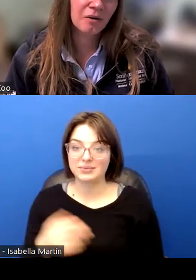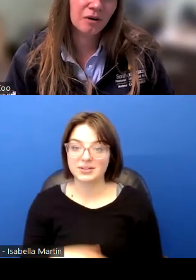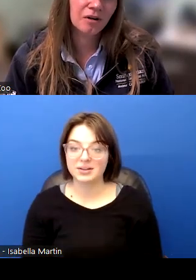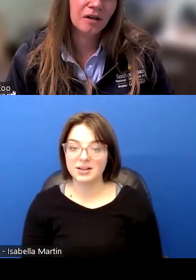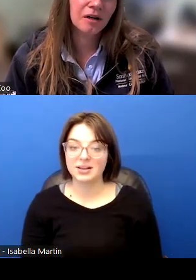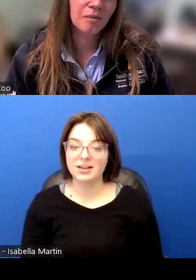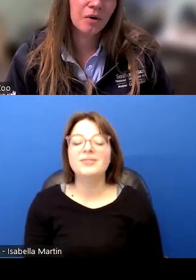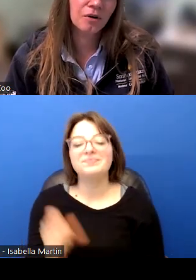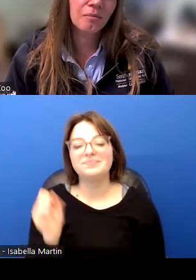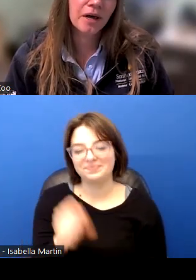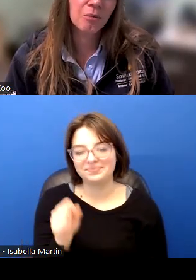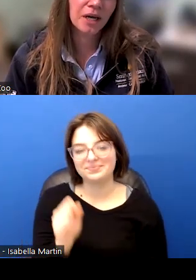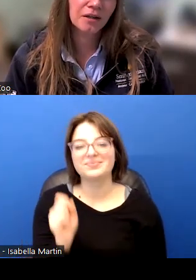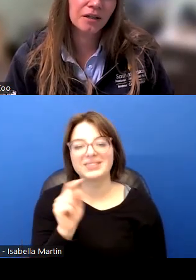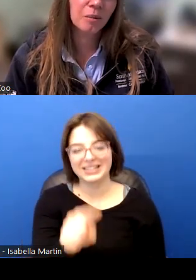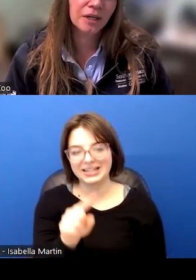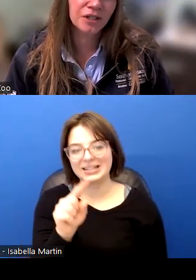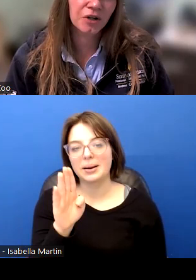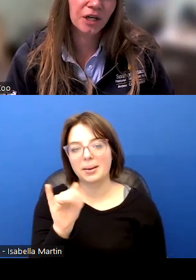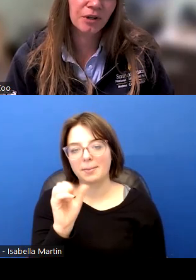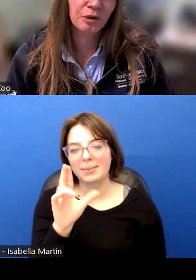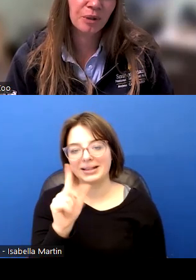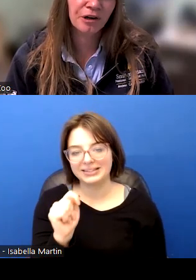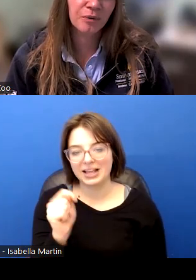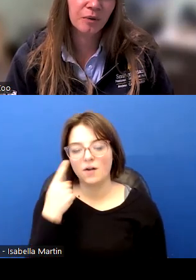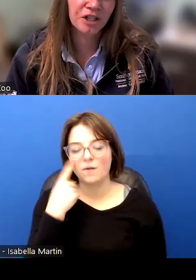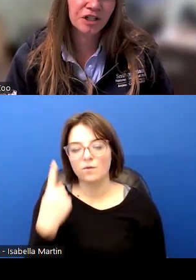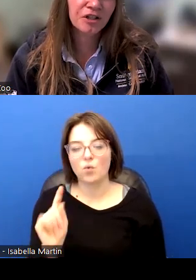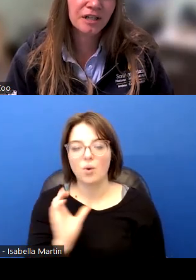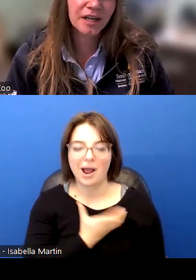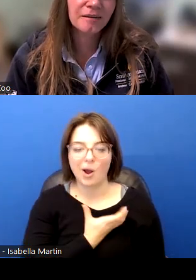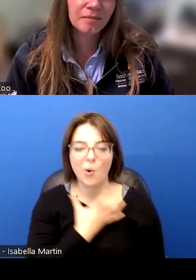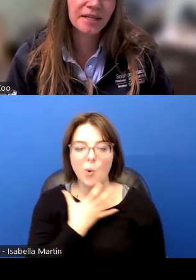our older male Panda a couple years ago he went through a period where we just couldn't get him to